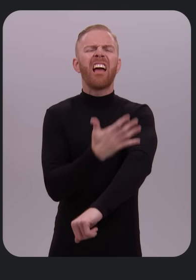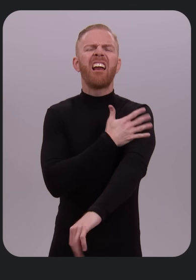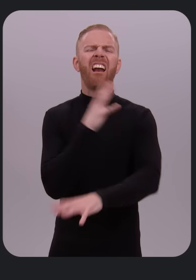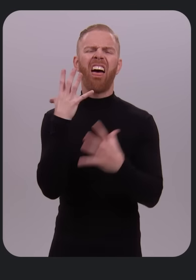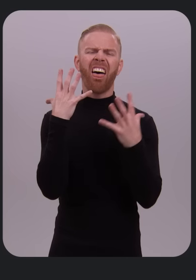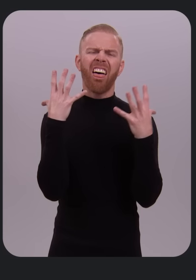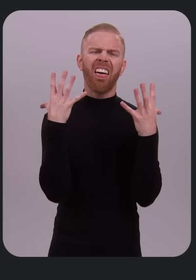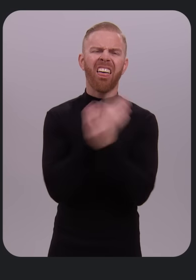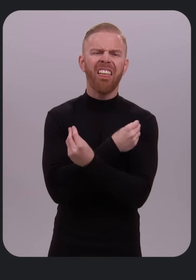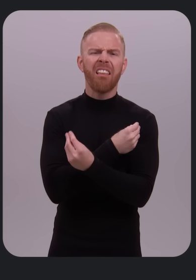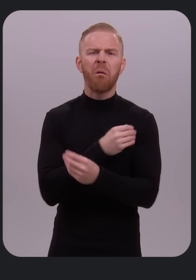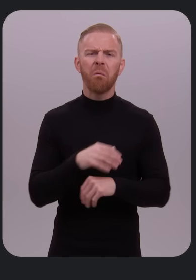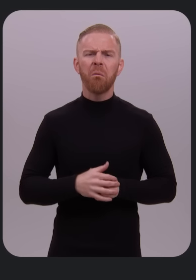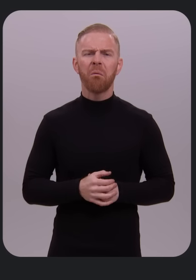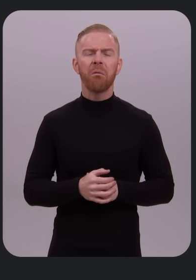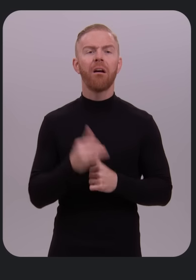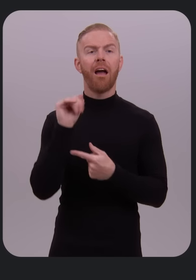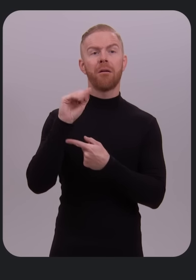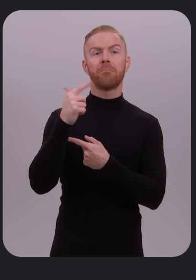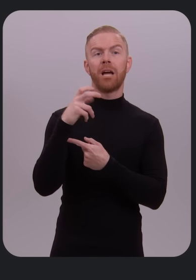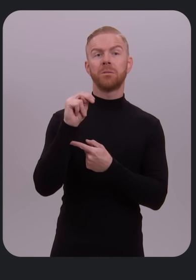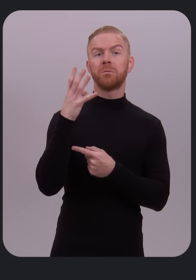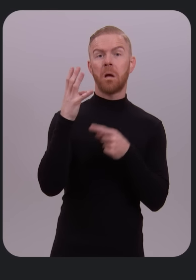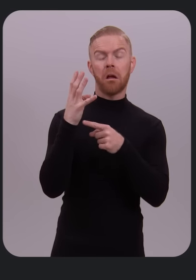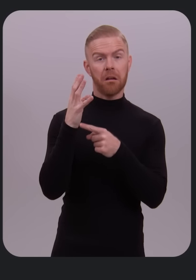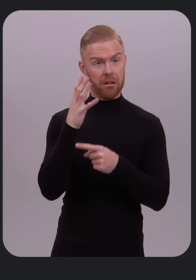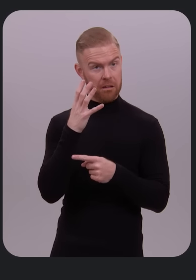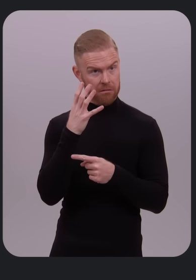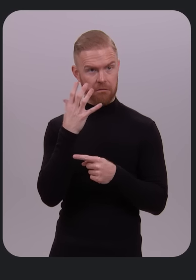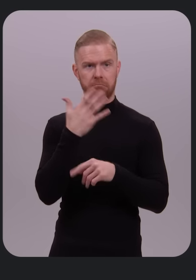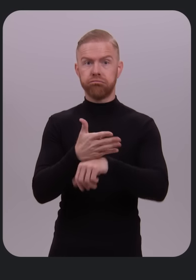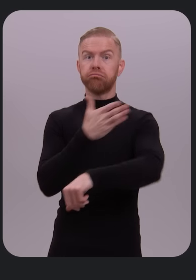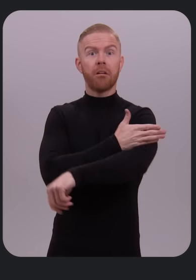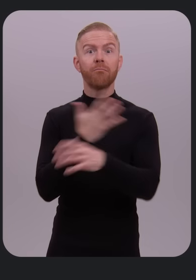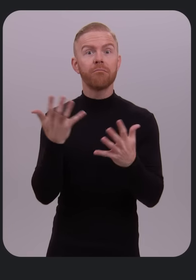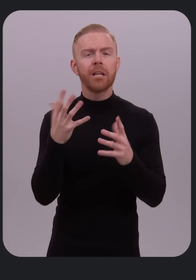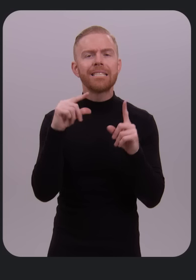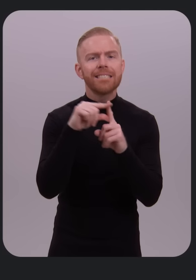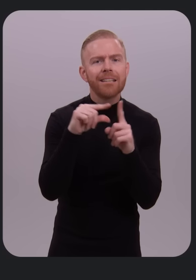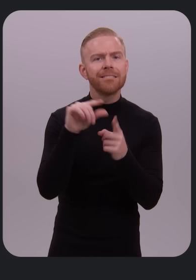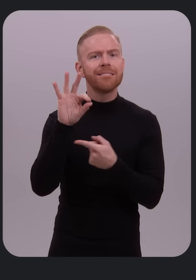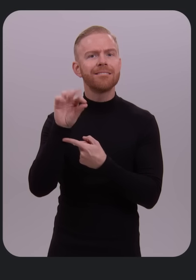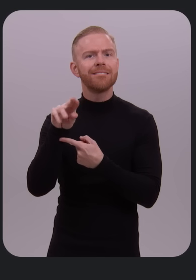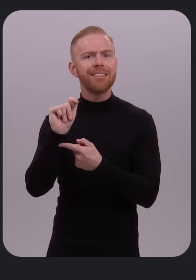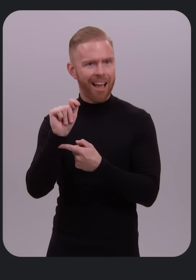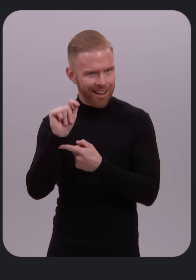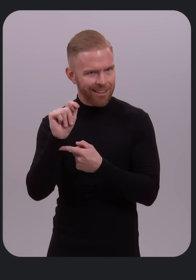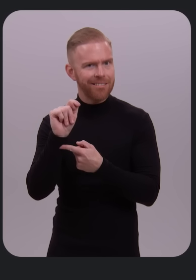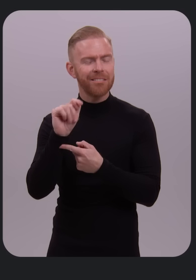And Imagen 4 is so much better at text and topography. In the past, you might have created something